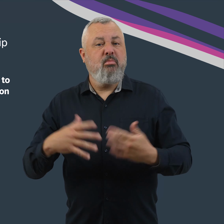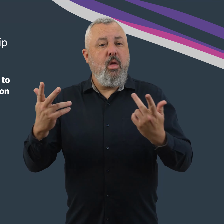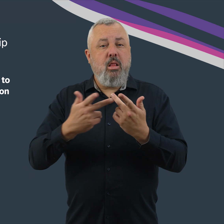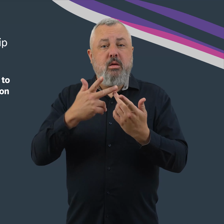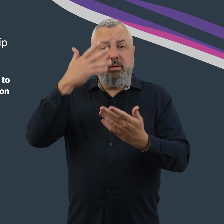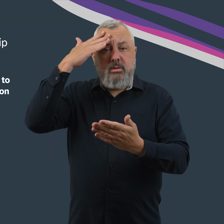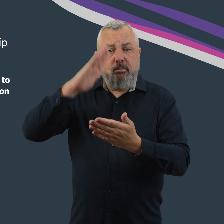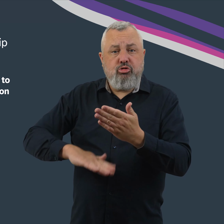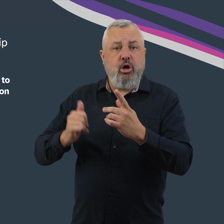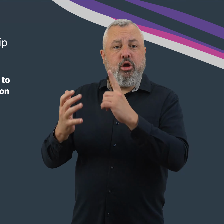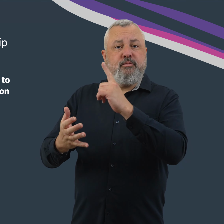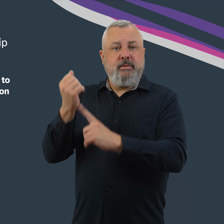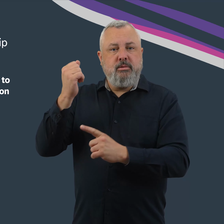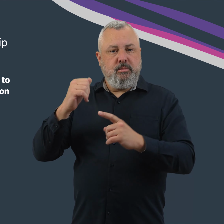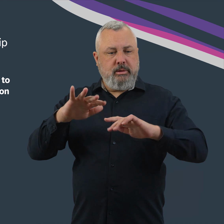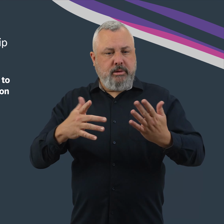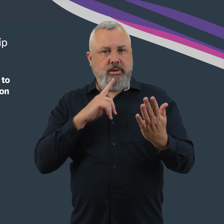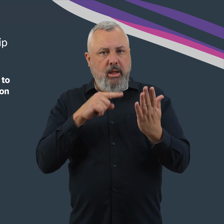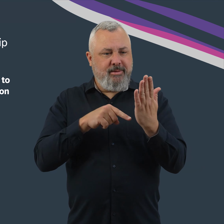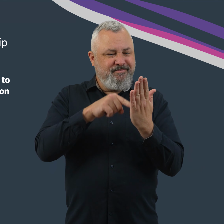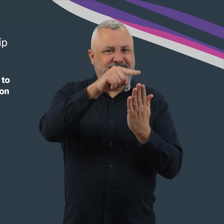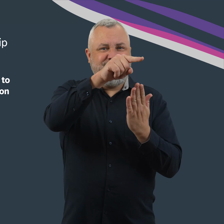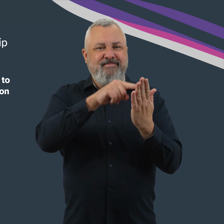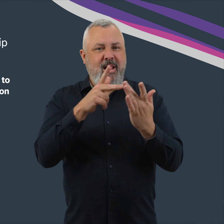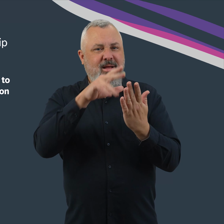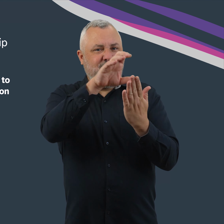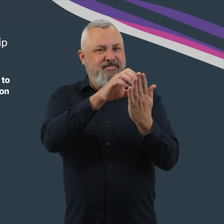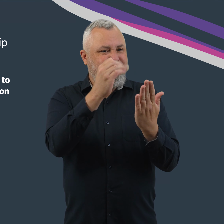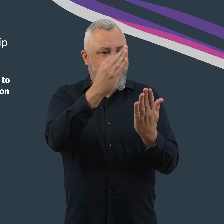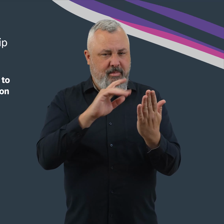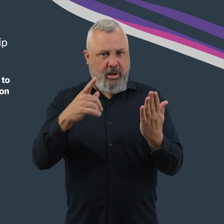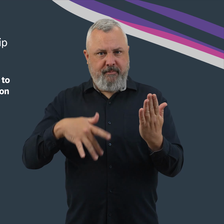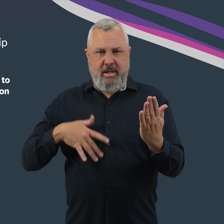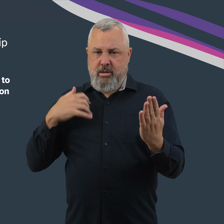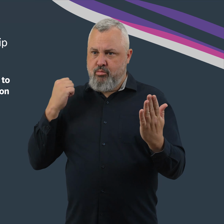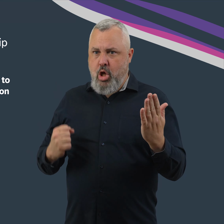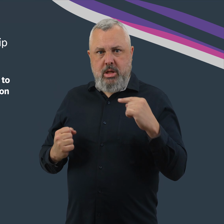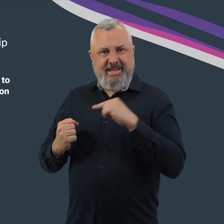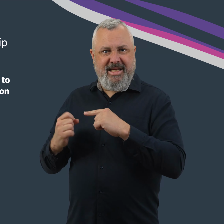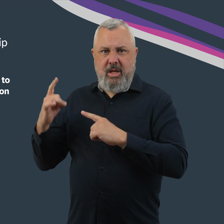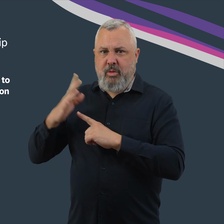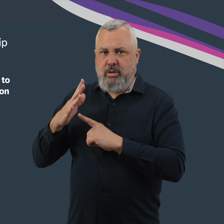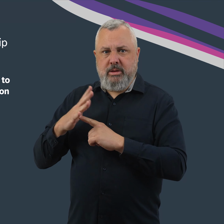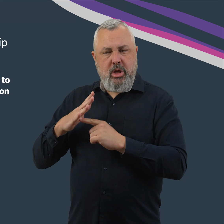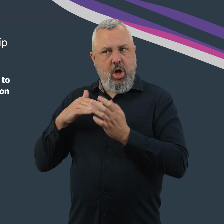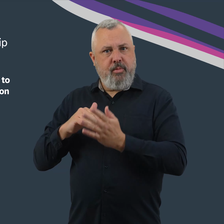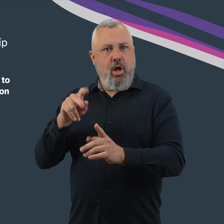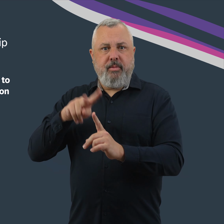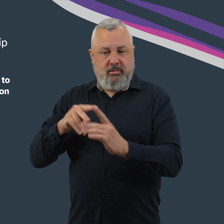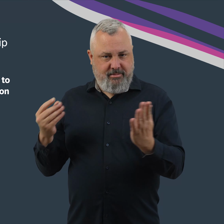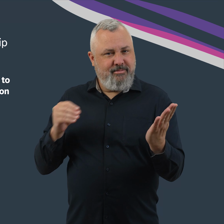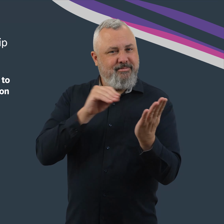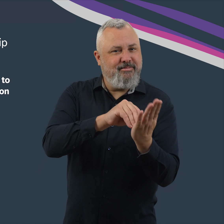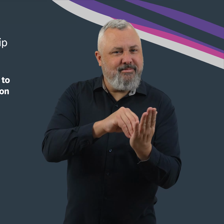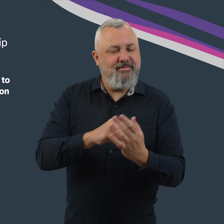Any additional experiences or achievements that you have not had a chance to mention in the other criteria and think would strengthen your application.